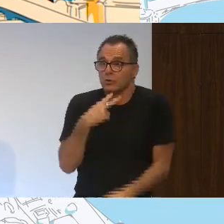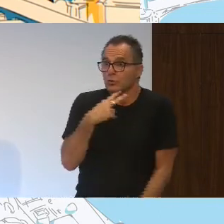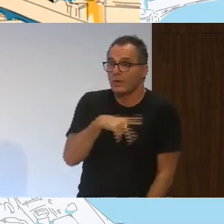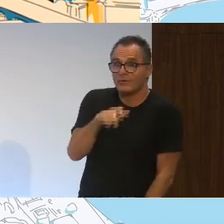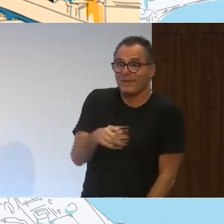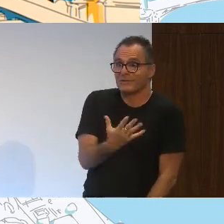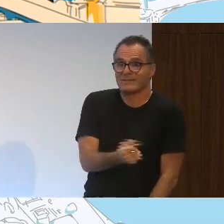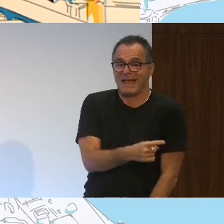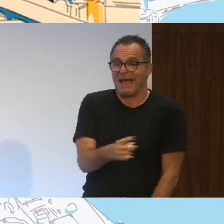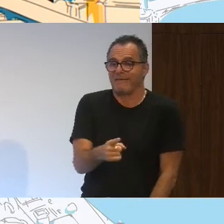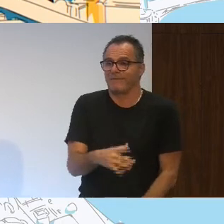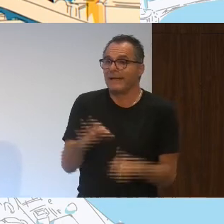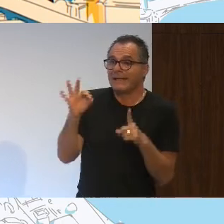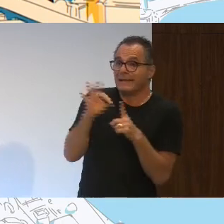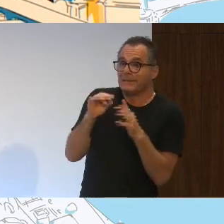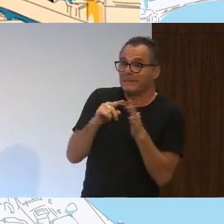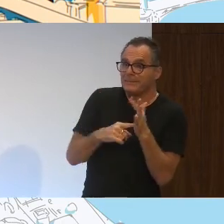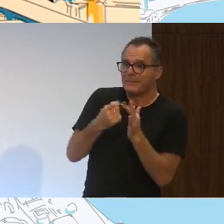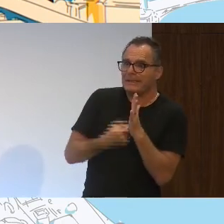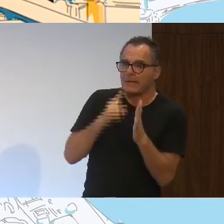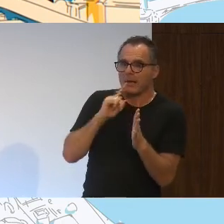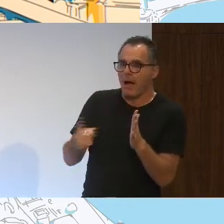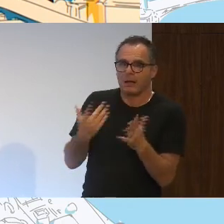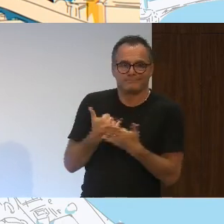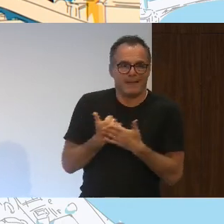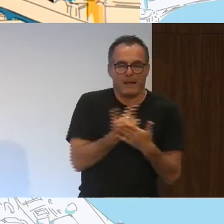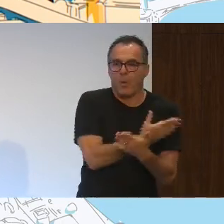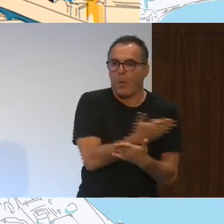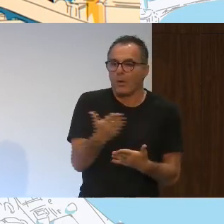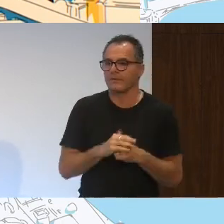Peter would ever be able to accommodate all of them. And then came the CGRP